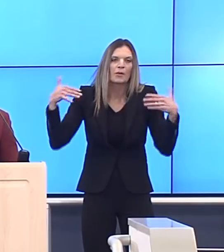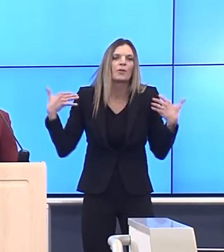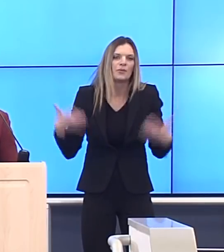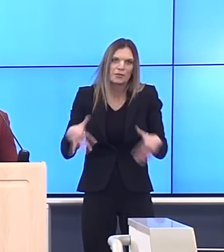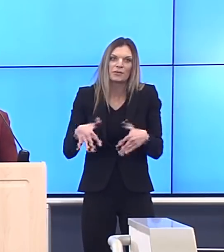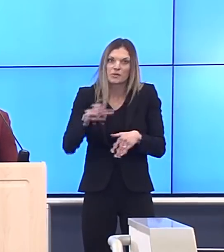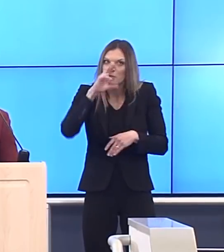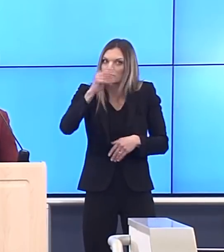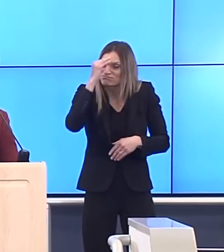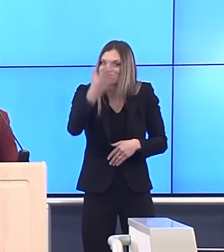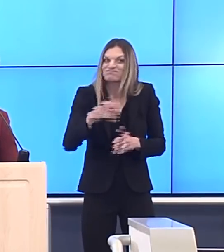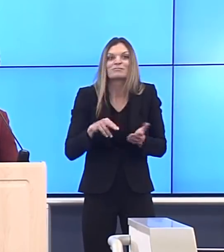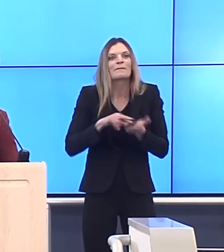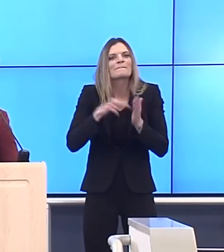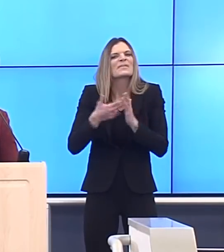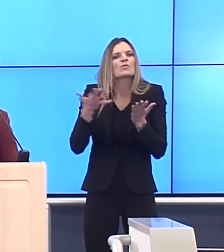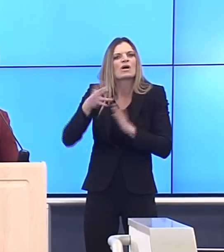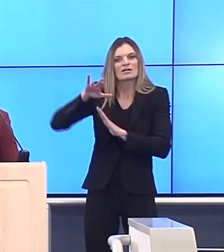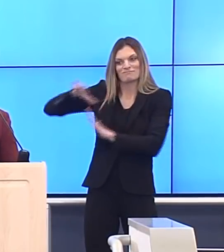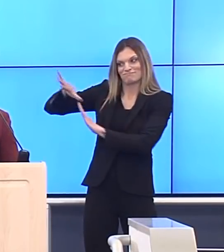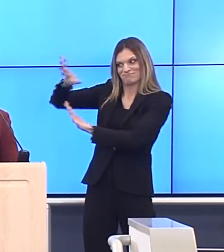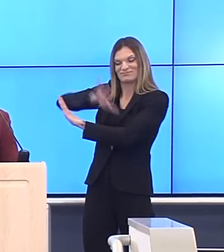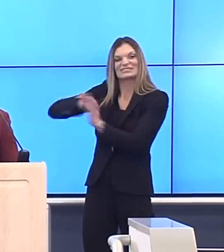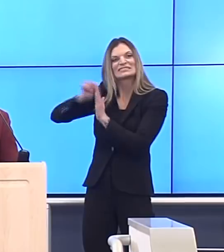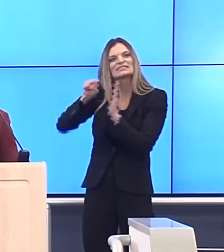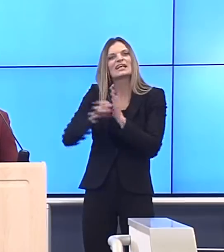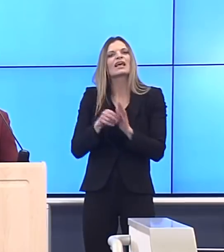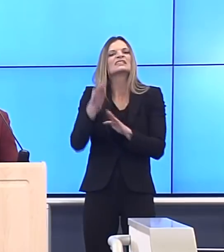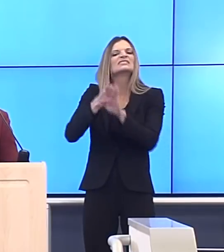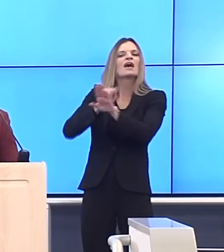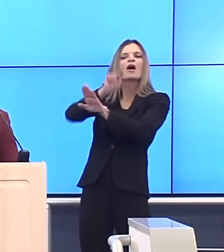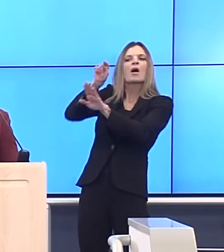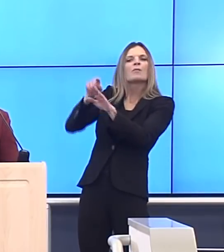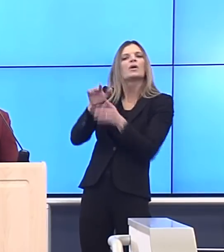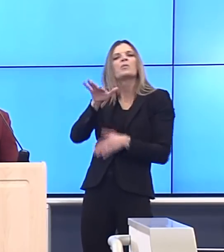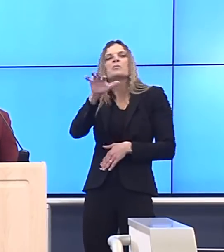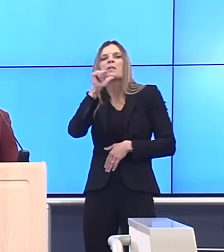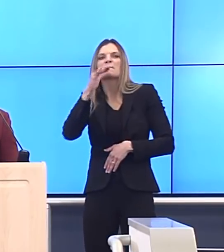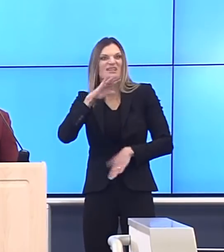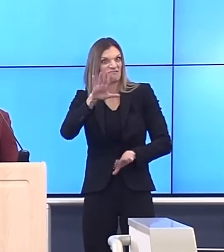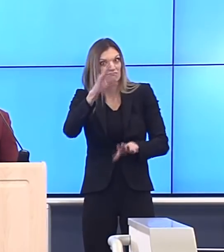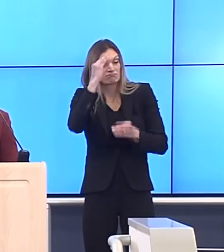791 CASES PER MILLION IN THE UPPER PENINSULA. LET ME BE